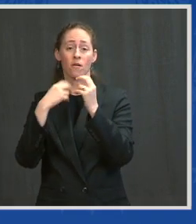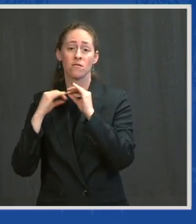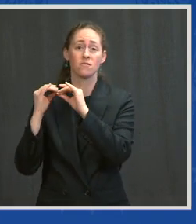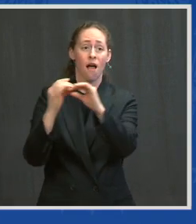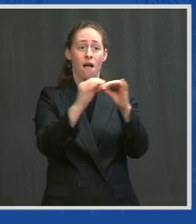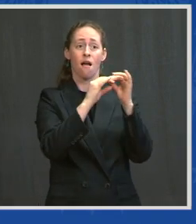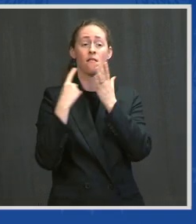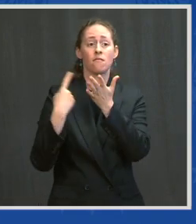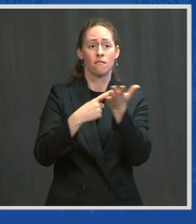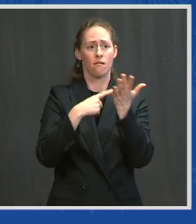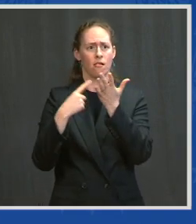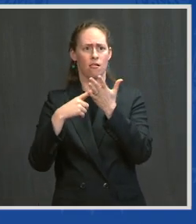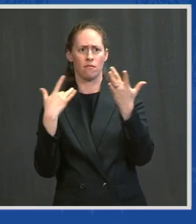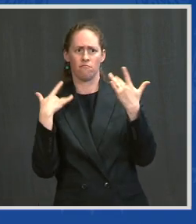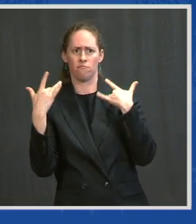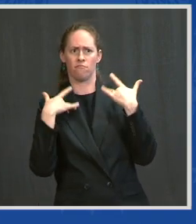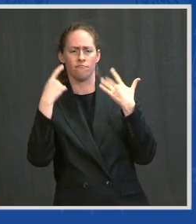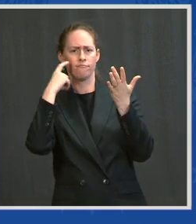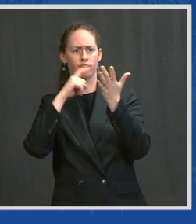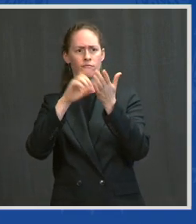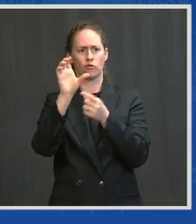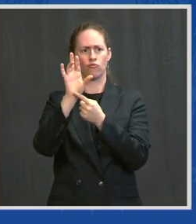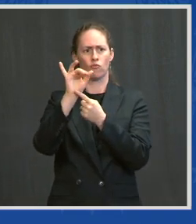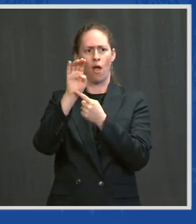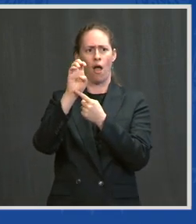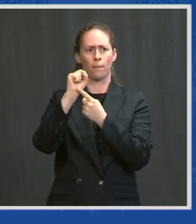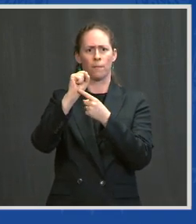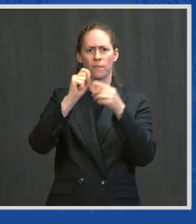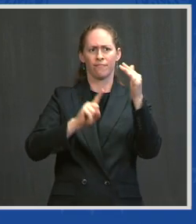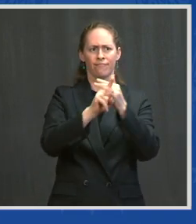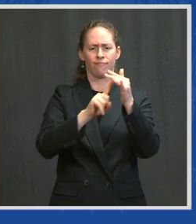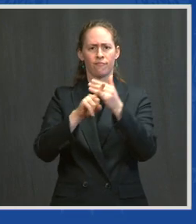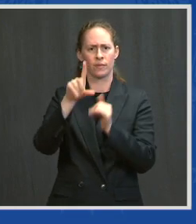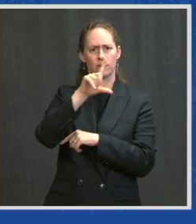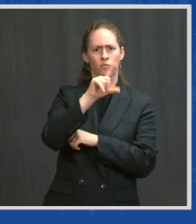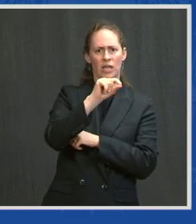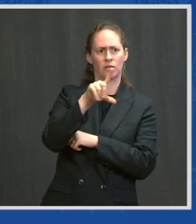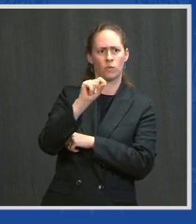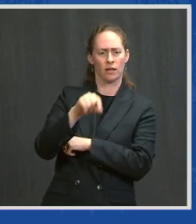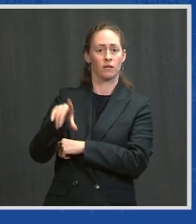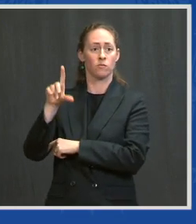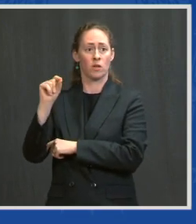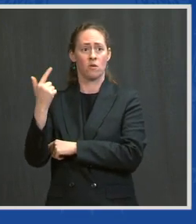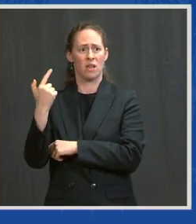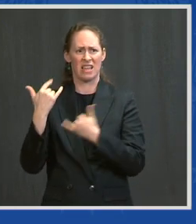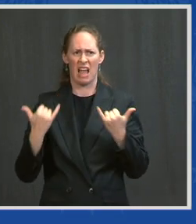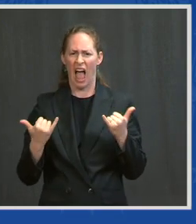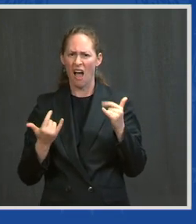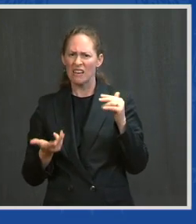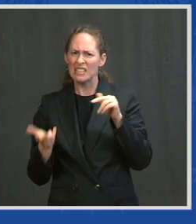and early 2021 is deeply troubling. That is why, last month, the Justice Department